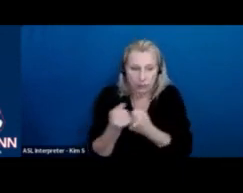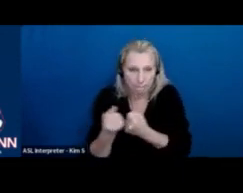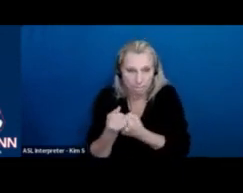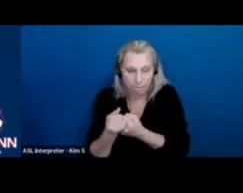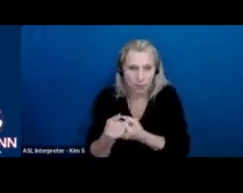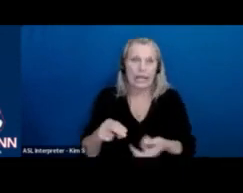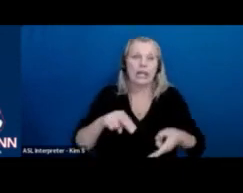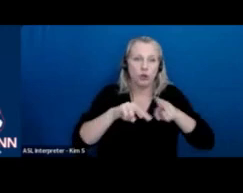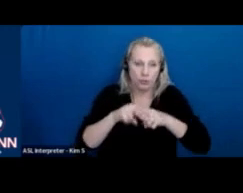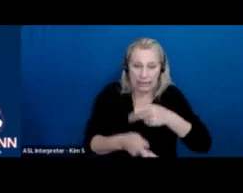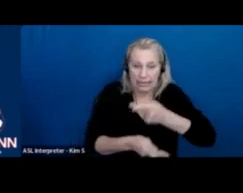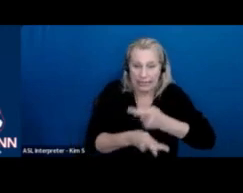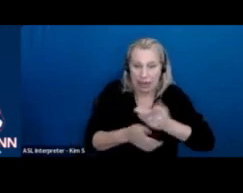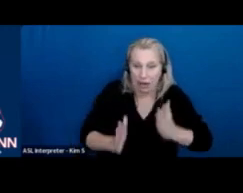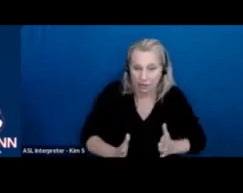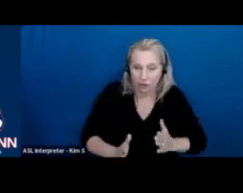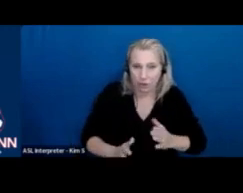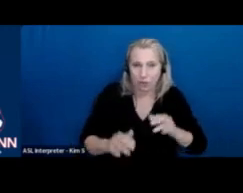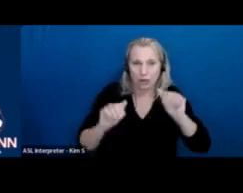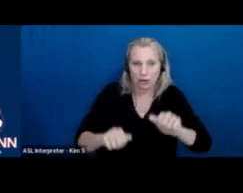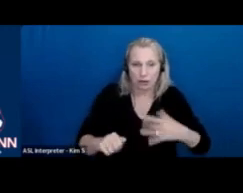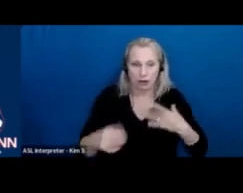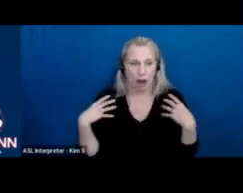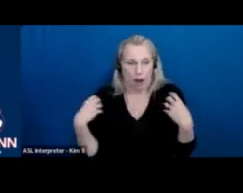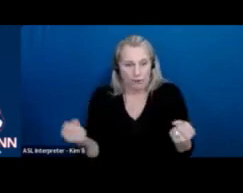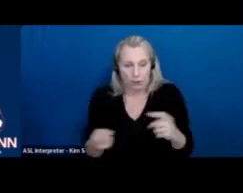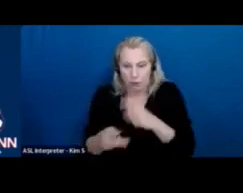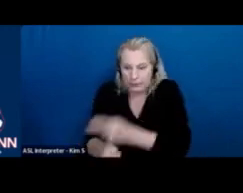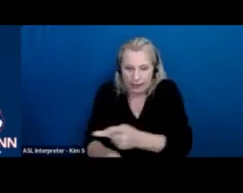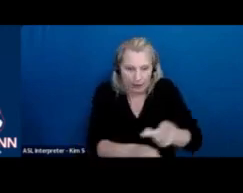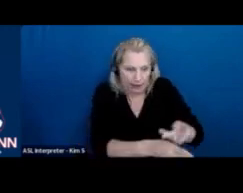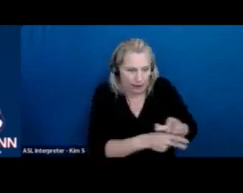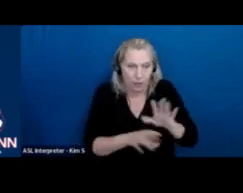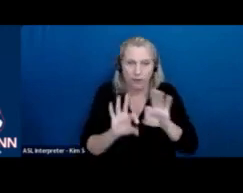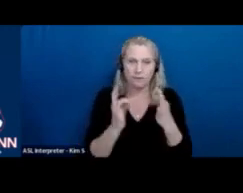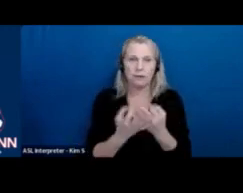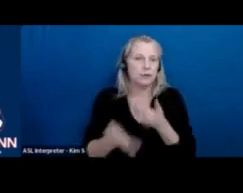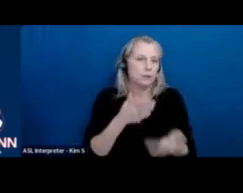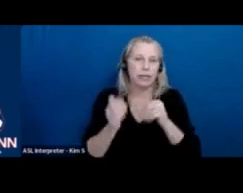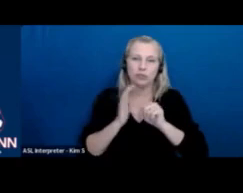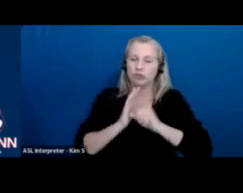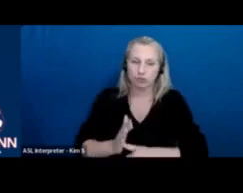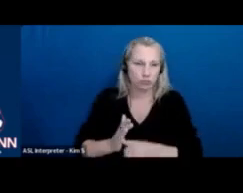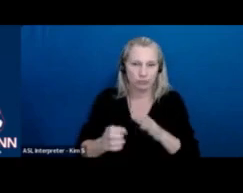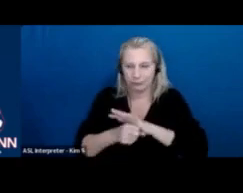caregivers competence and capacity to care for their family despite the stressors that might be pressing in